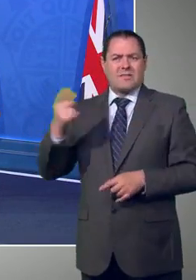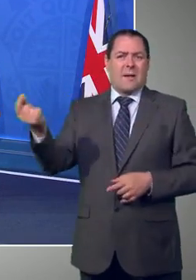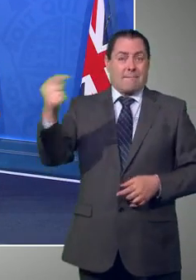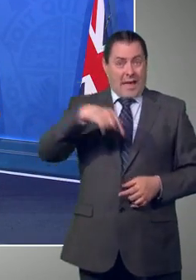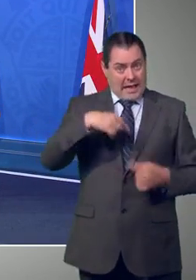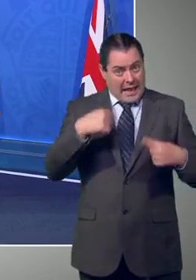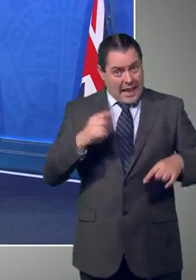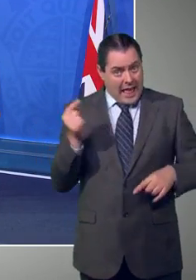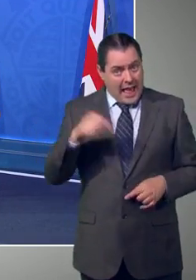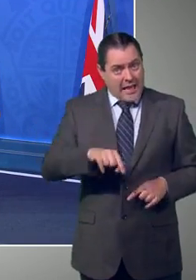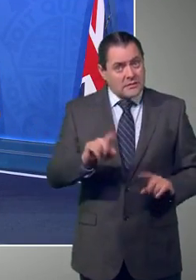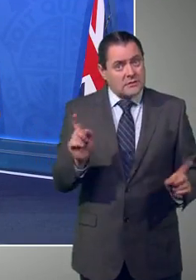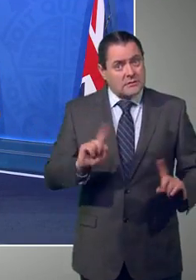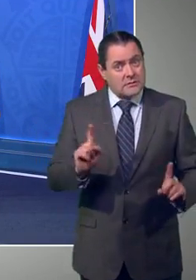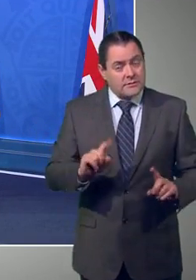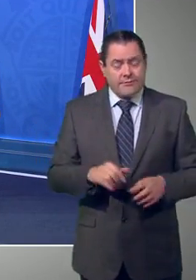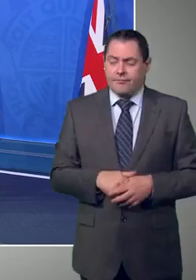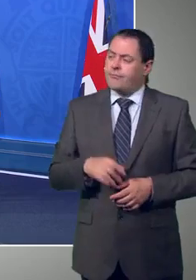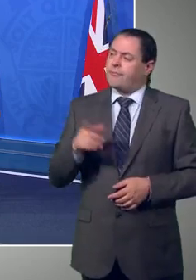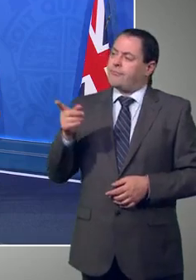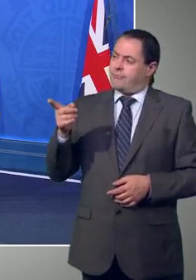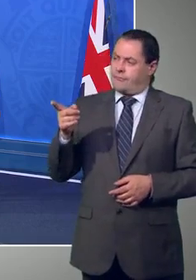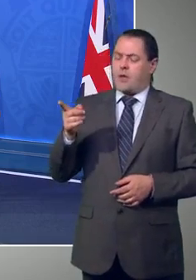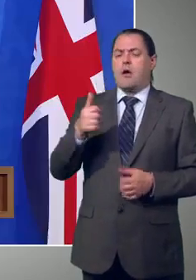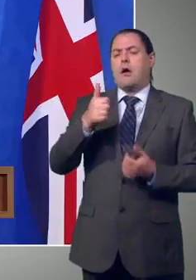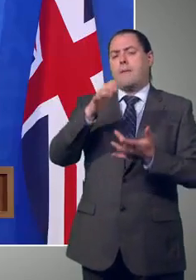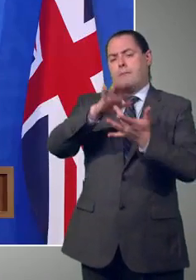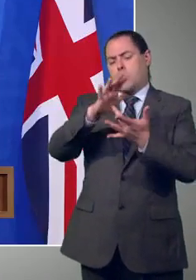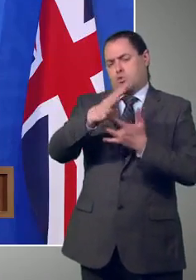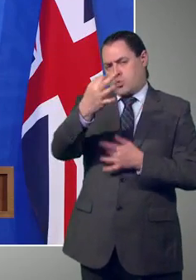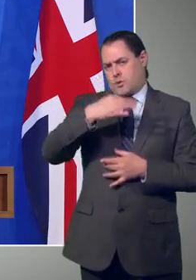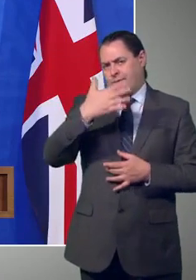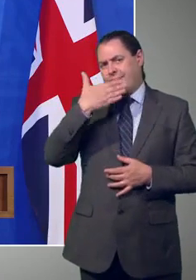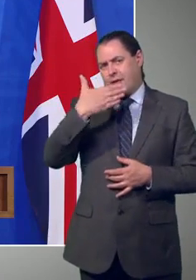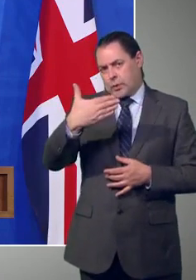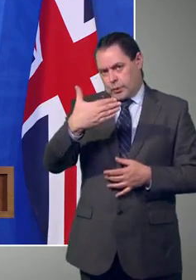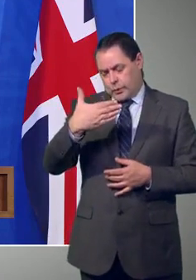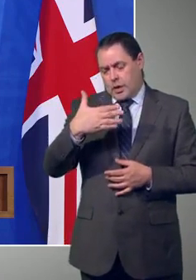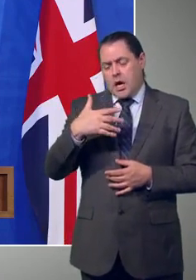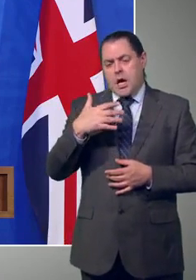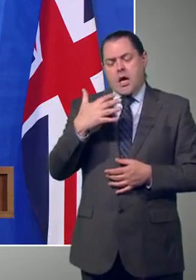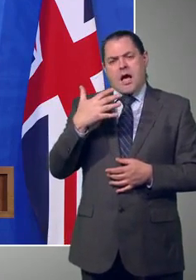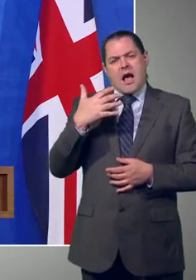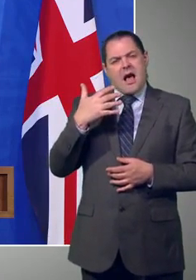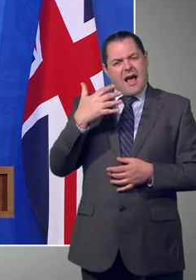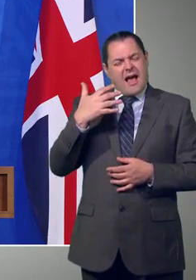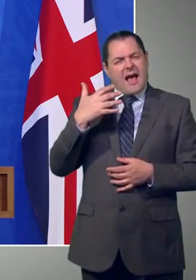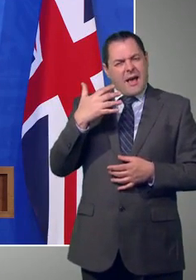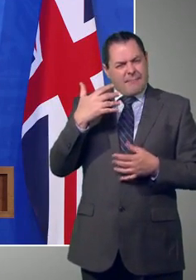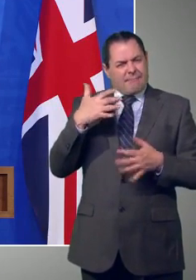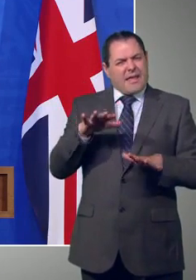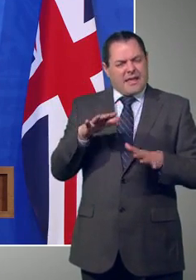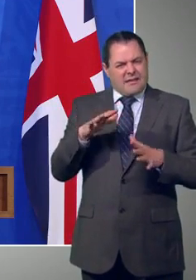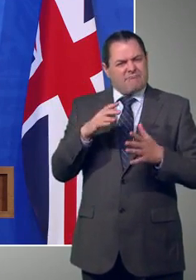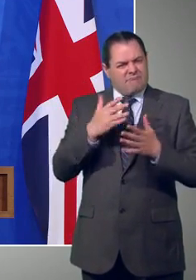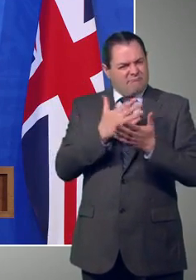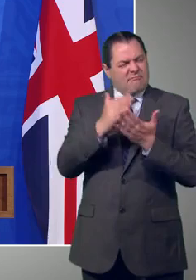important question and we've set out the principles of of